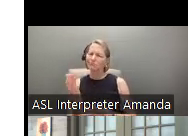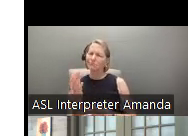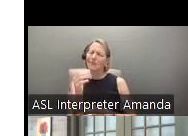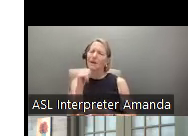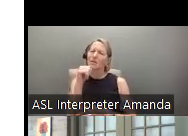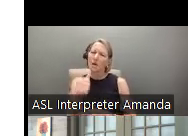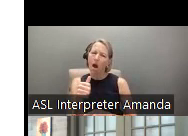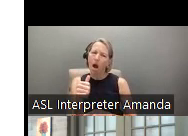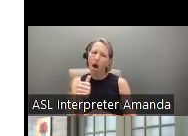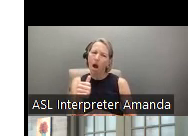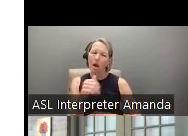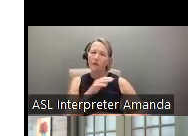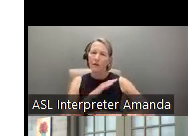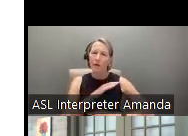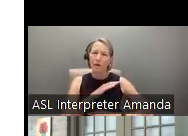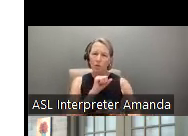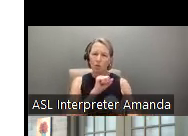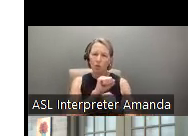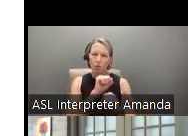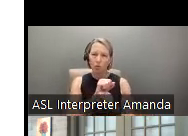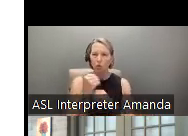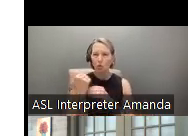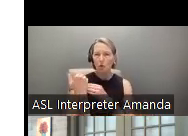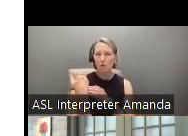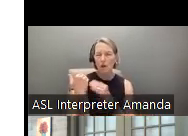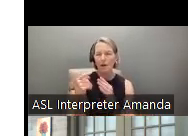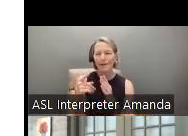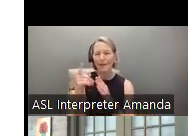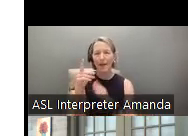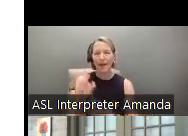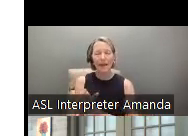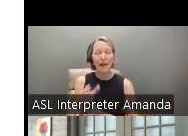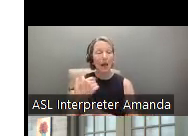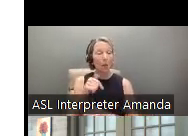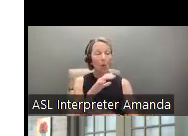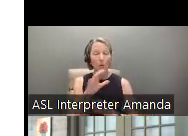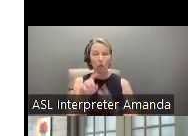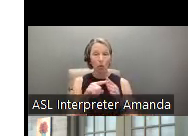um that you're not fulfilling your duties as as a payee and what we will do is start that leads